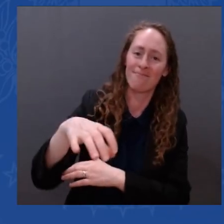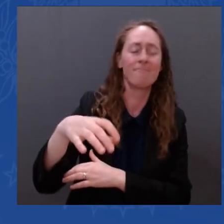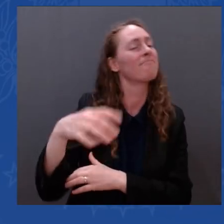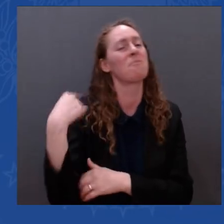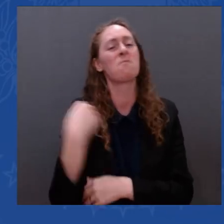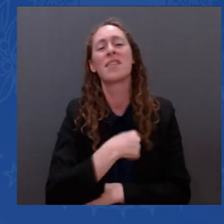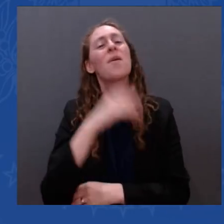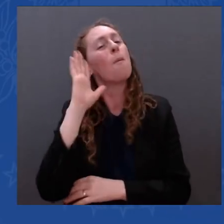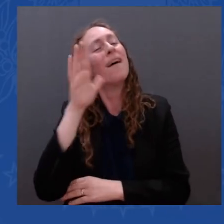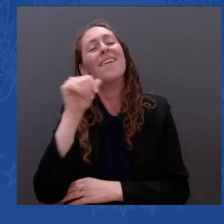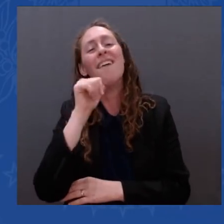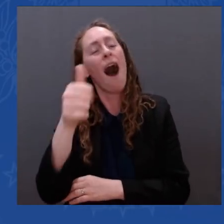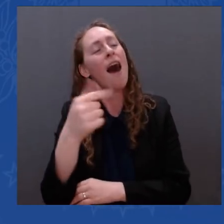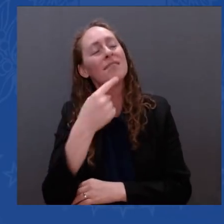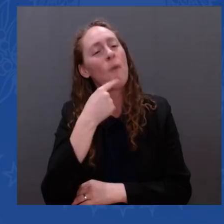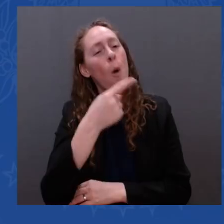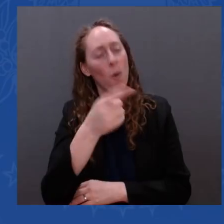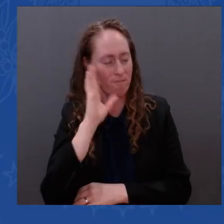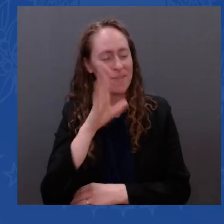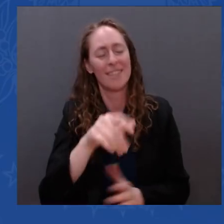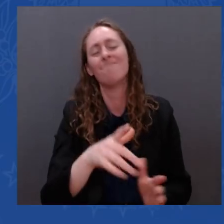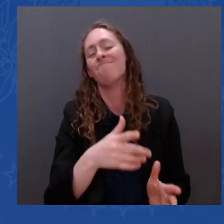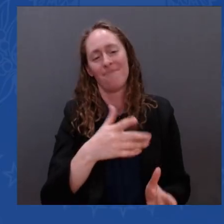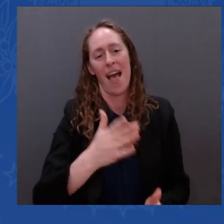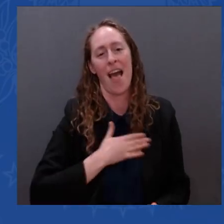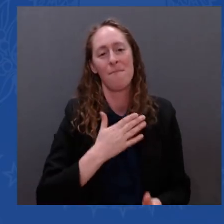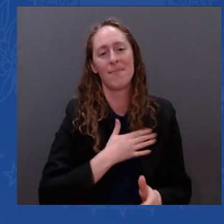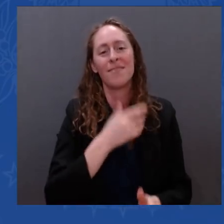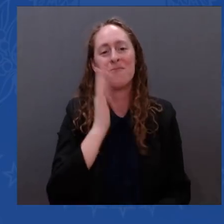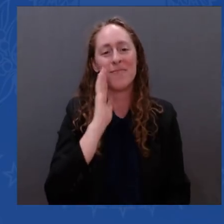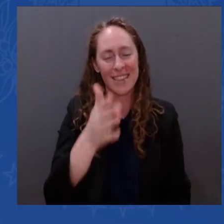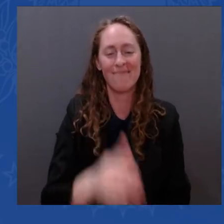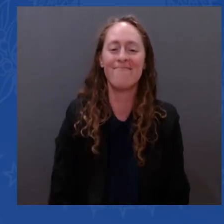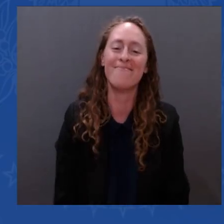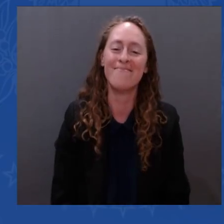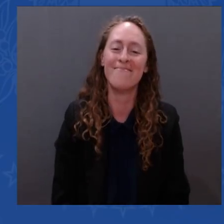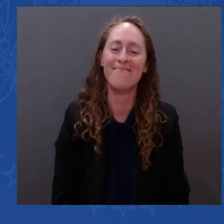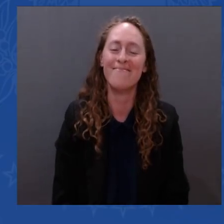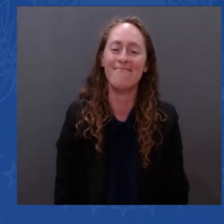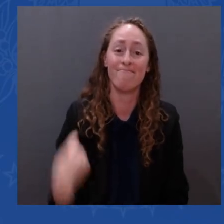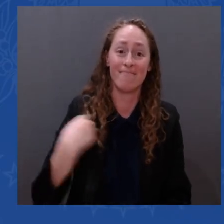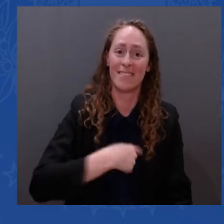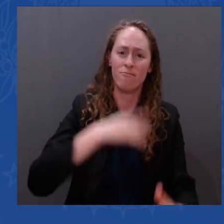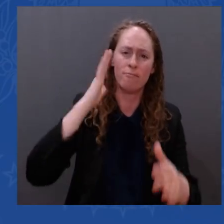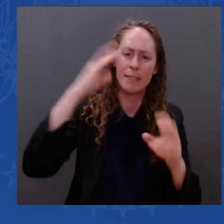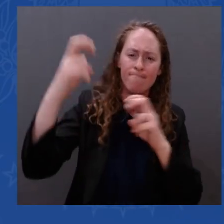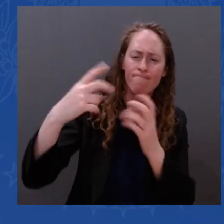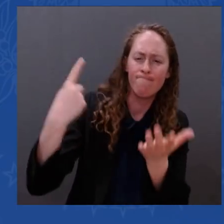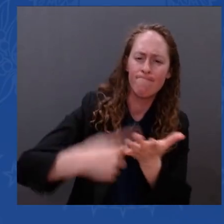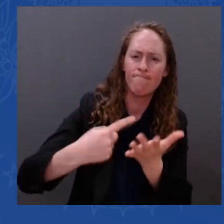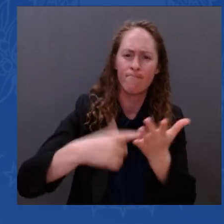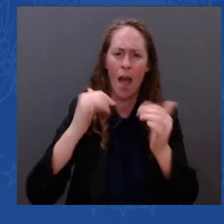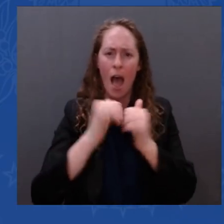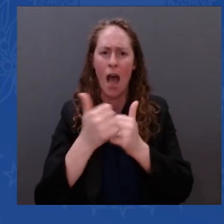and the United States can work closely together to shape the direction of our world for the better. This deal is another prime example